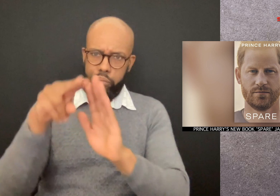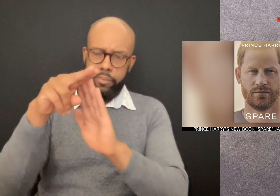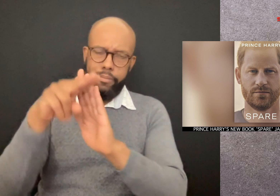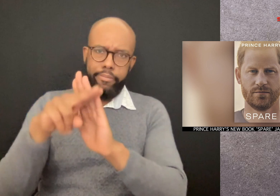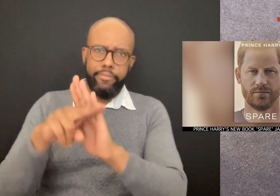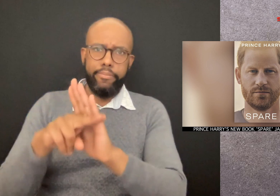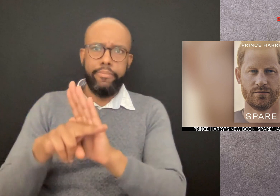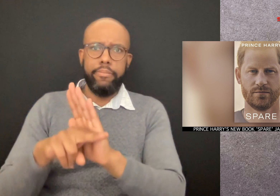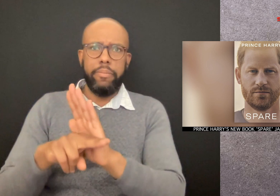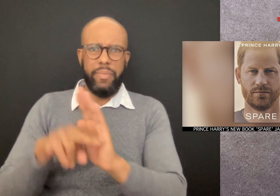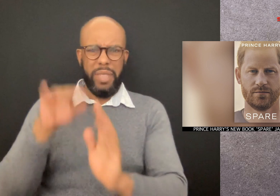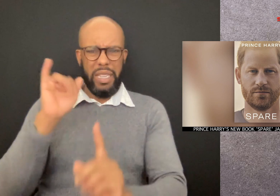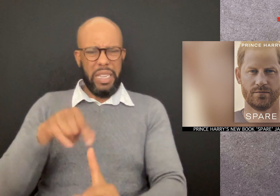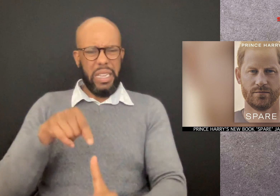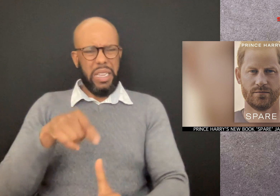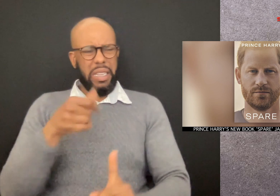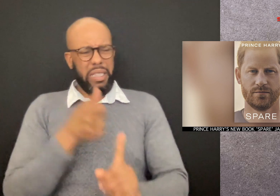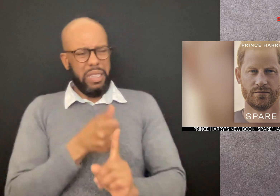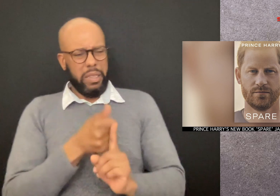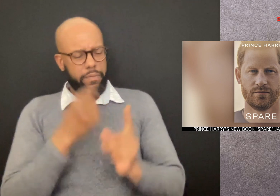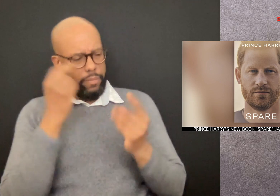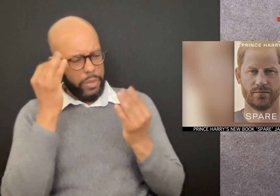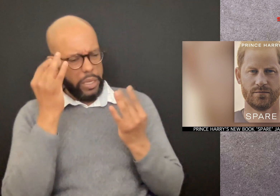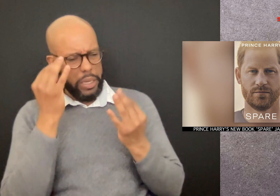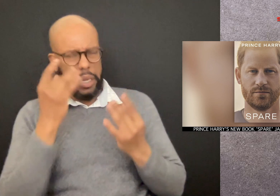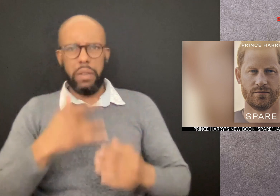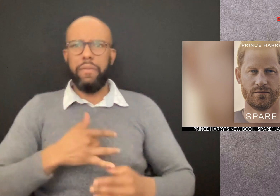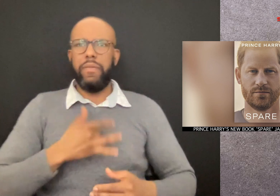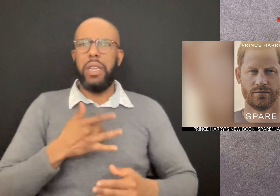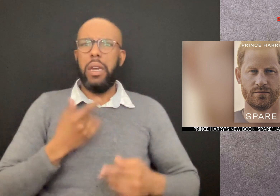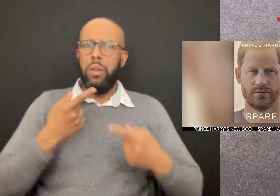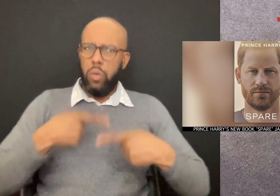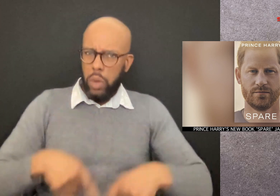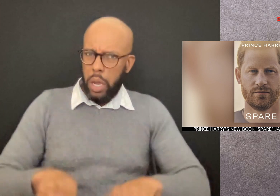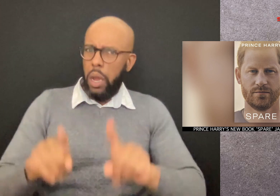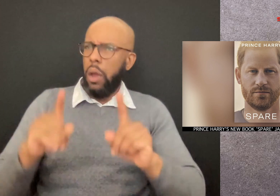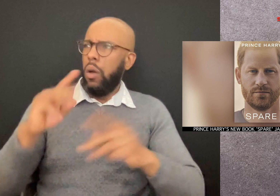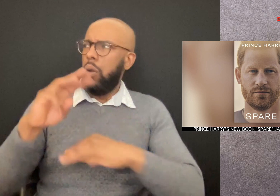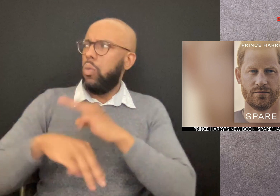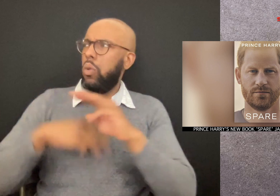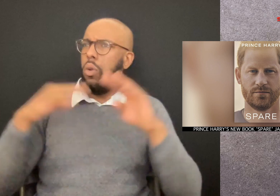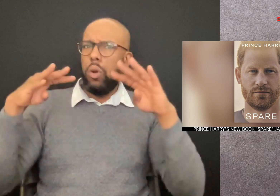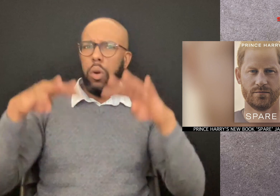Two Princes must be thinking and feeling and how their lives will play out from that point on.